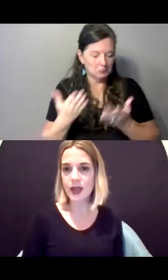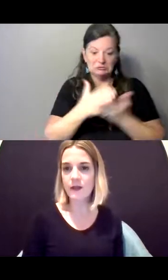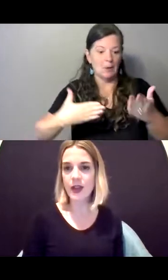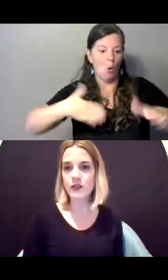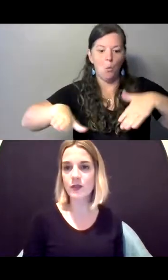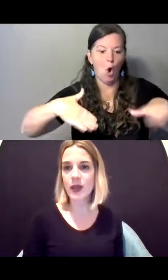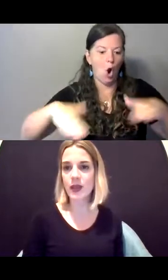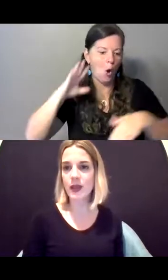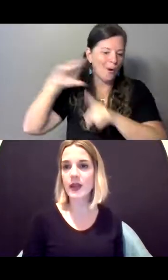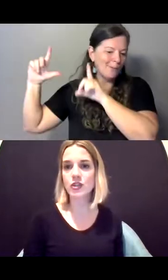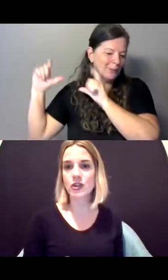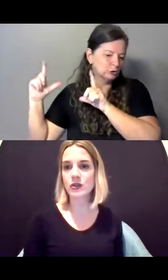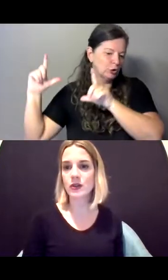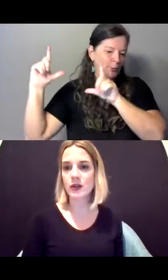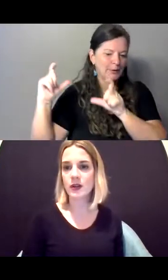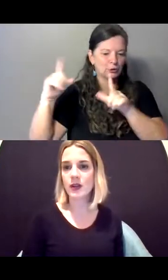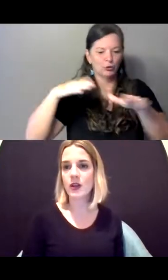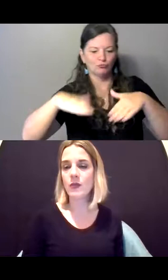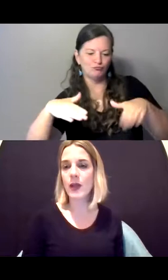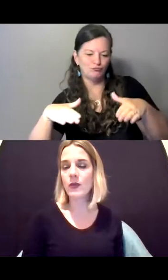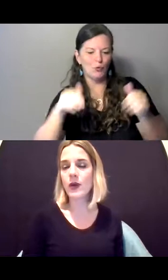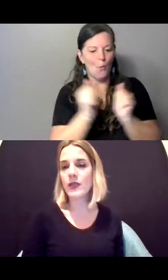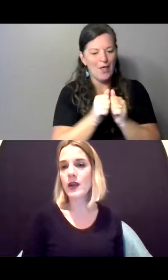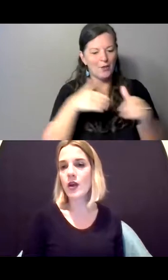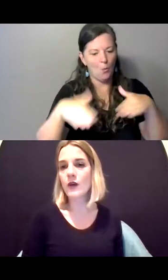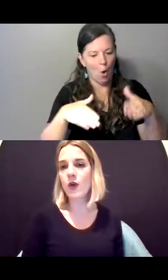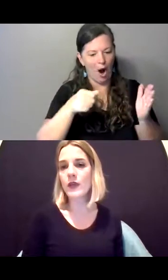take advantage of being in nature. You know, maybe when they go for a walk,